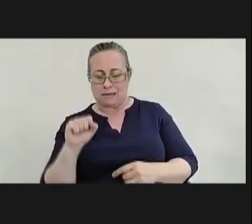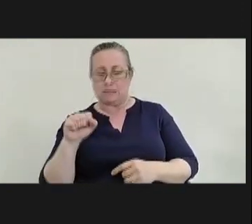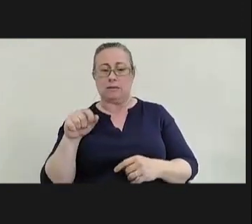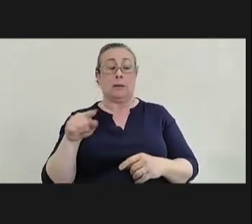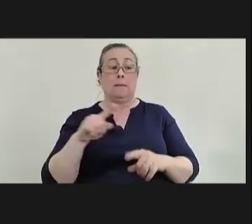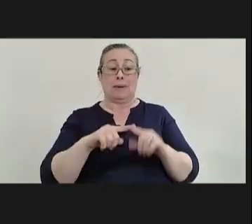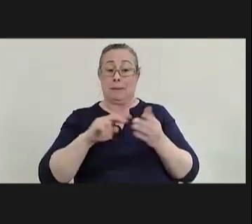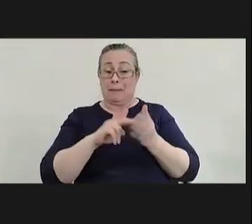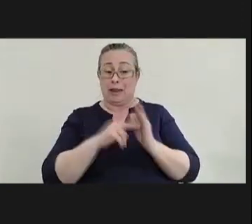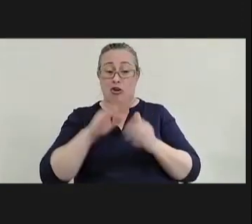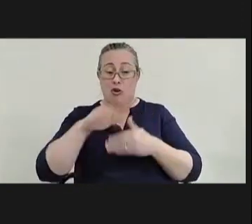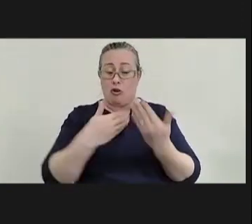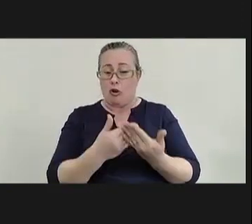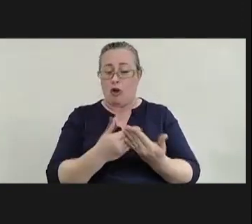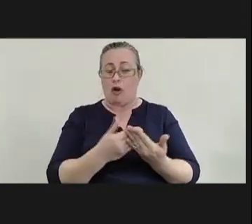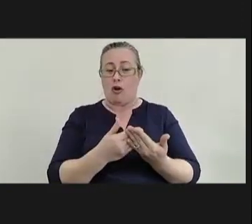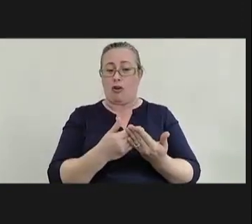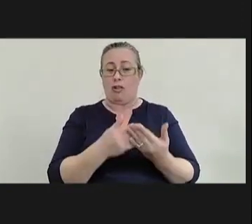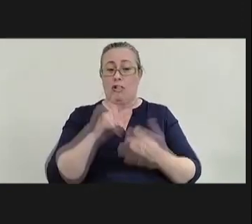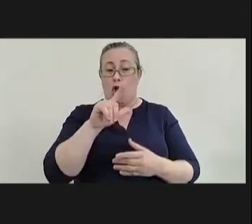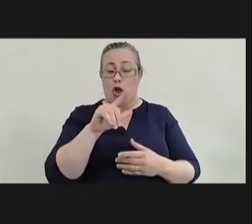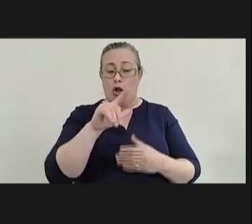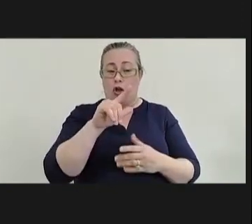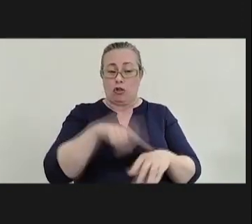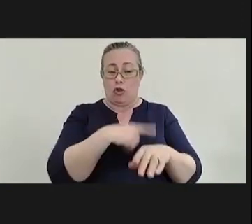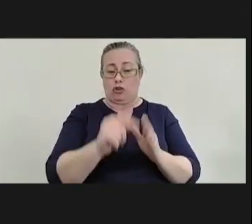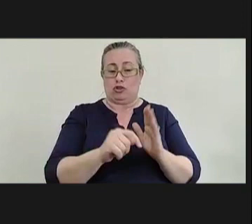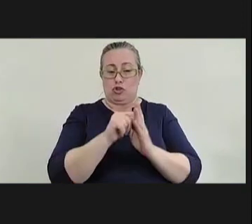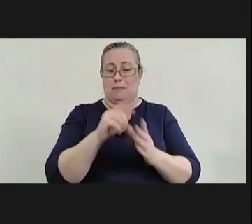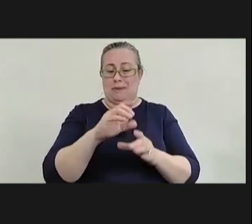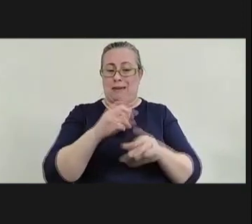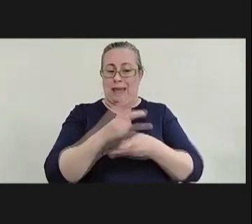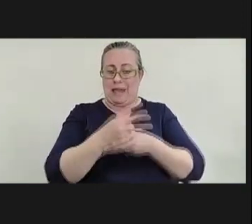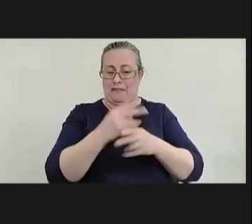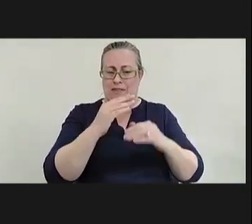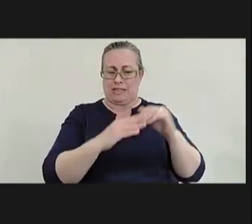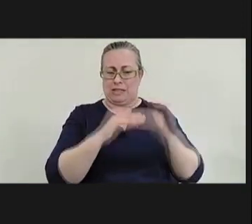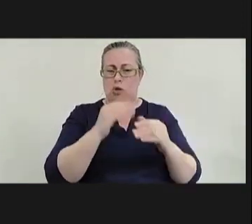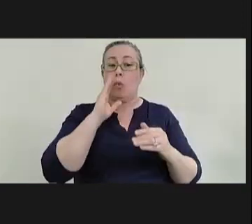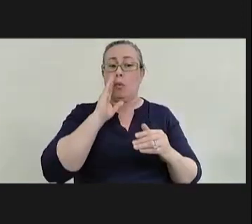facilities are connected today or will be tomorrow. There's a lot of work to be done,